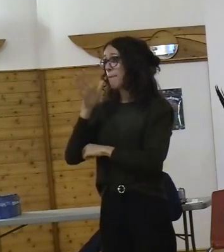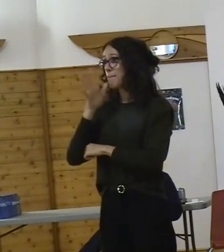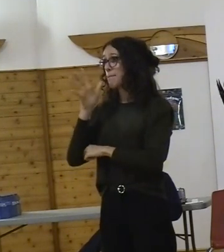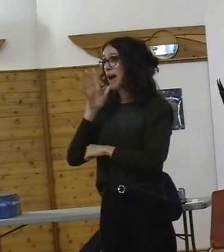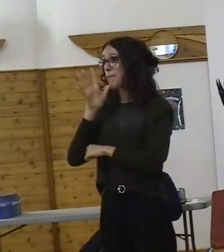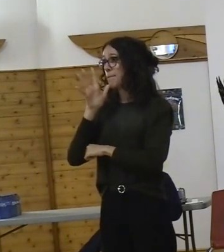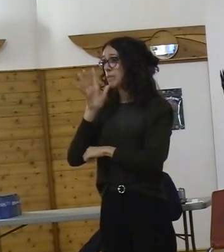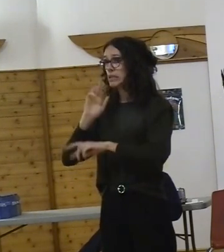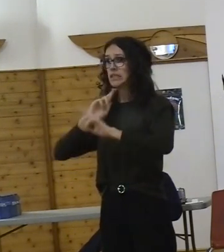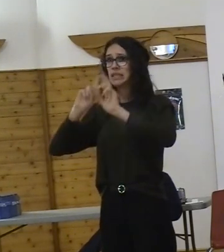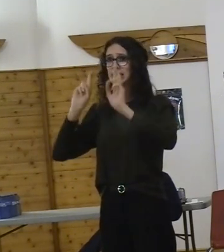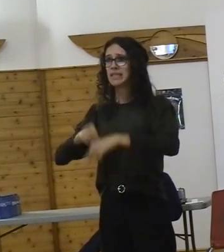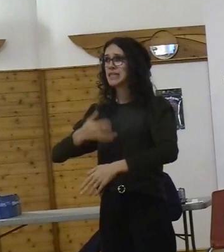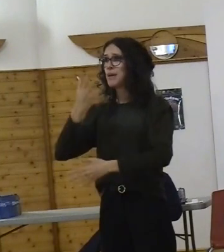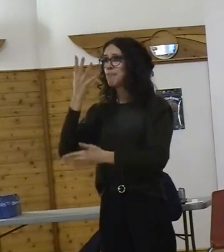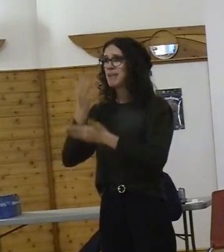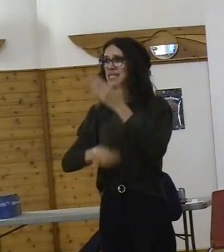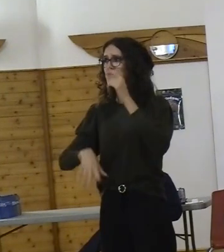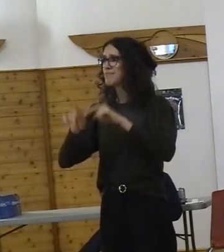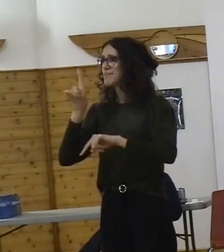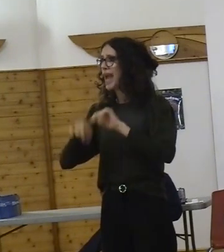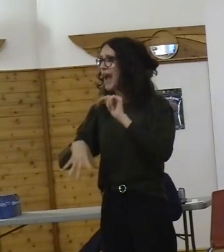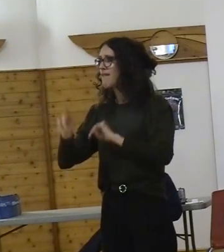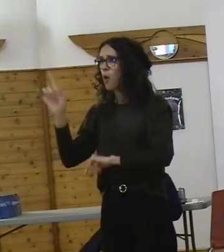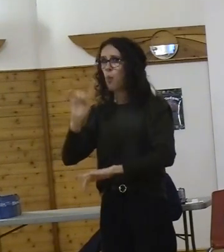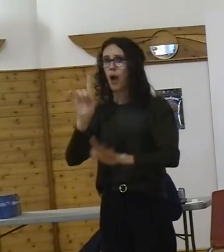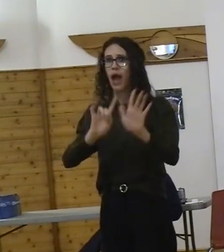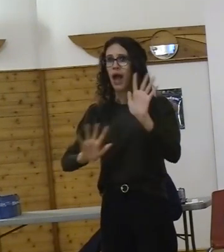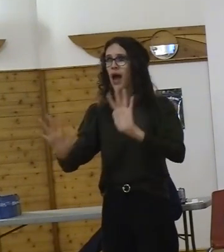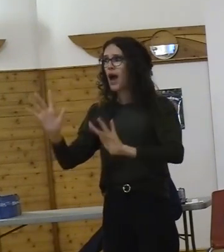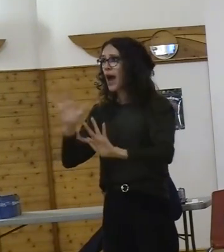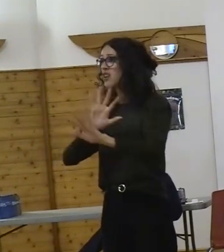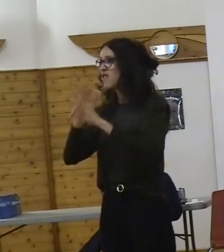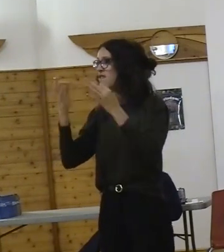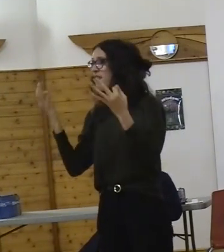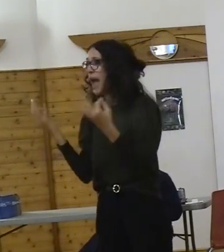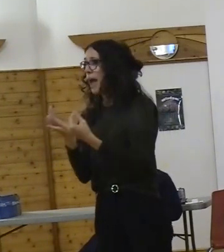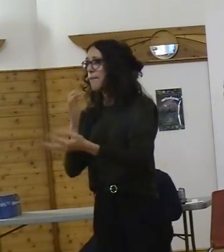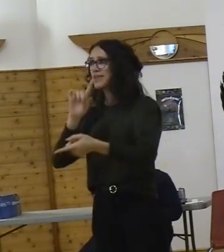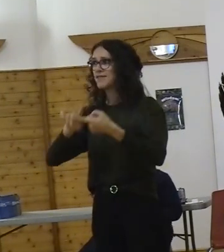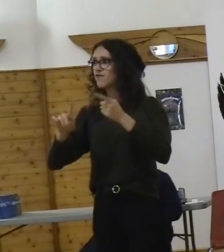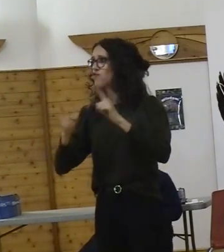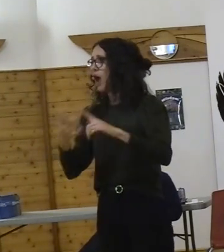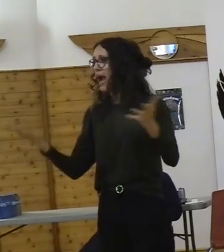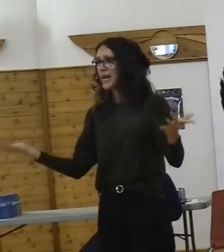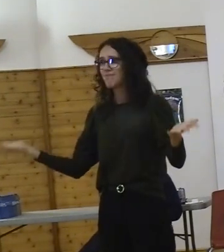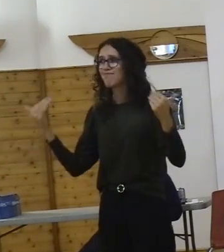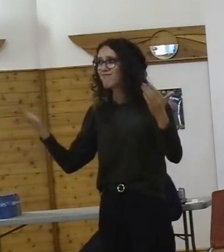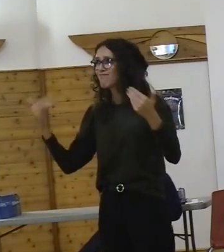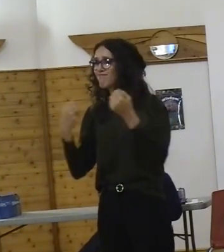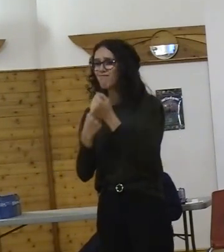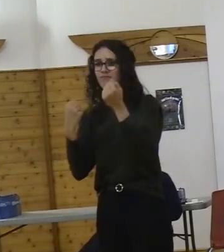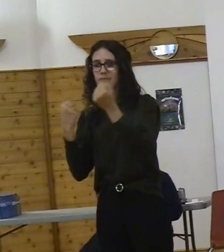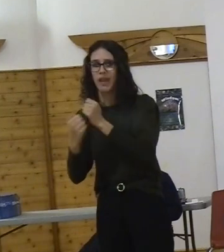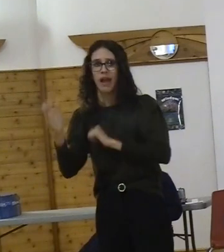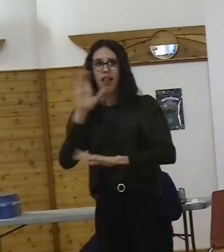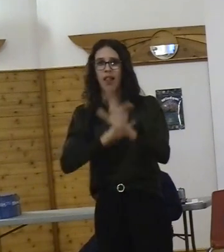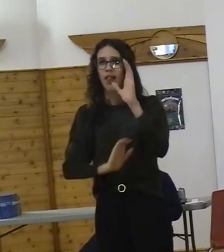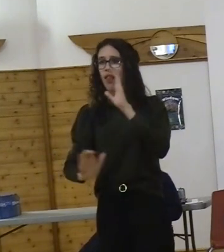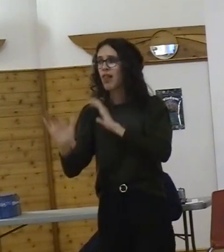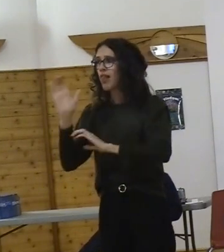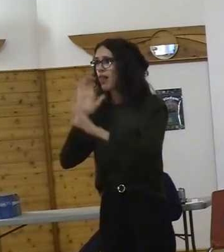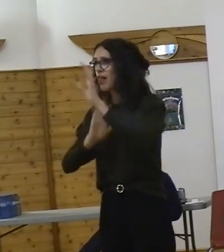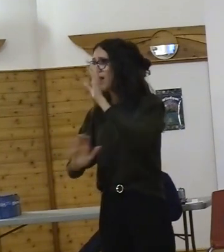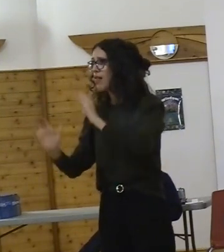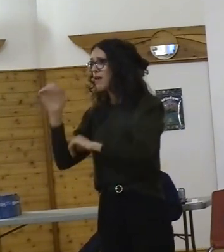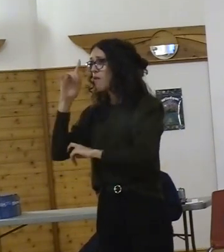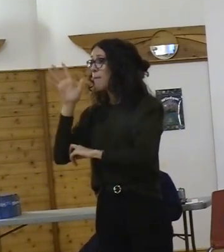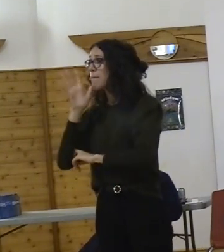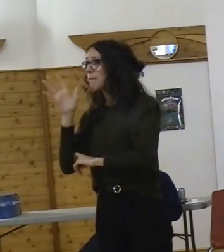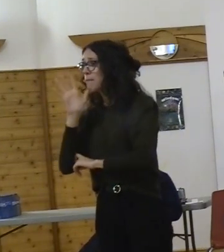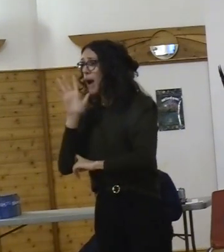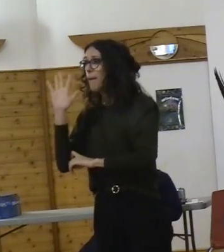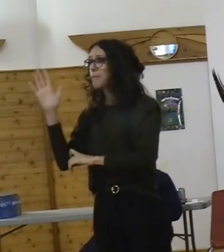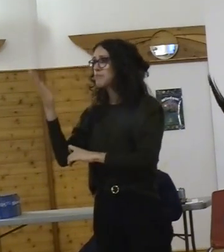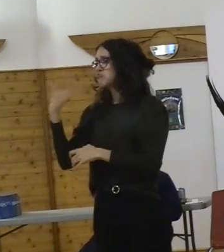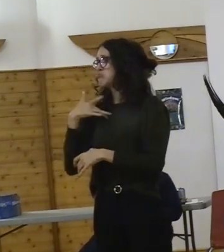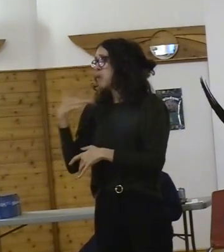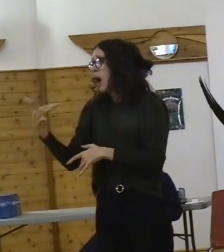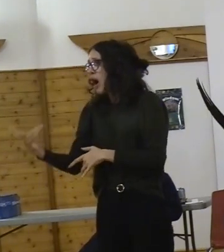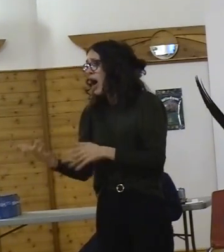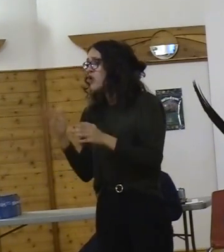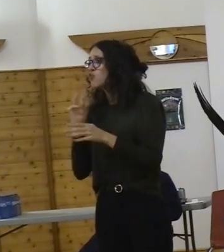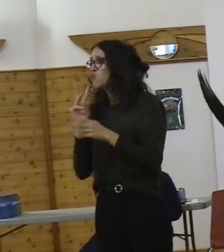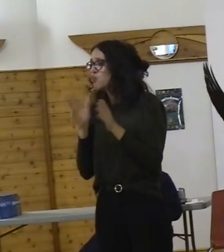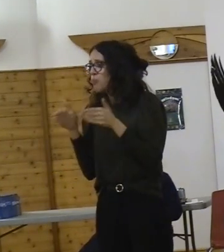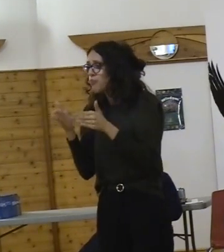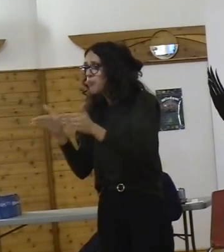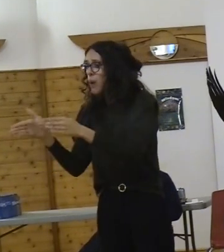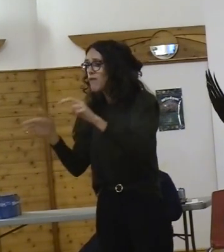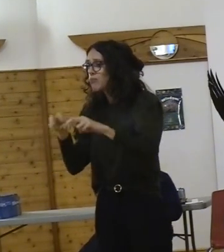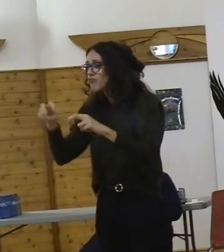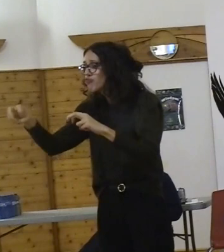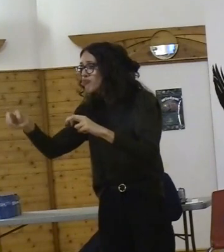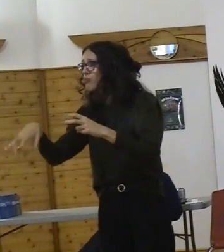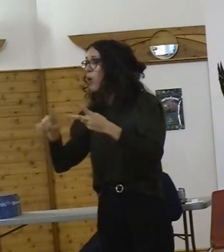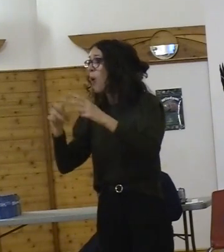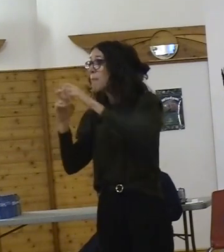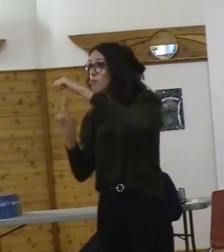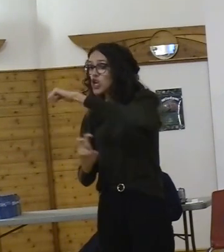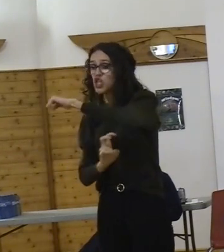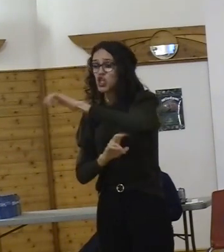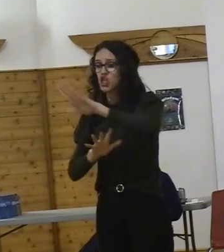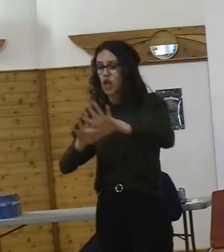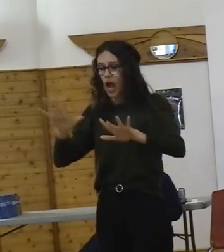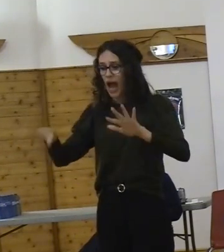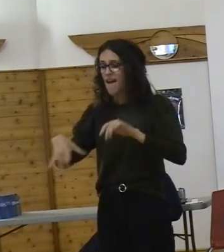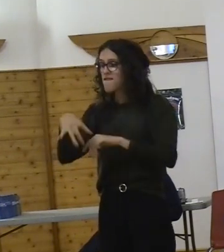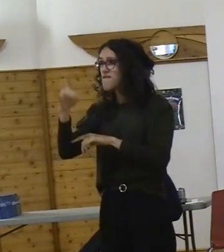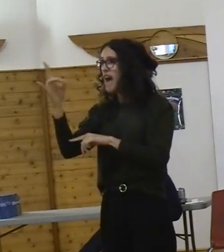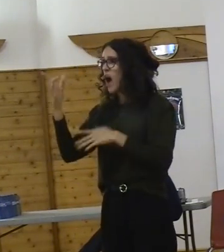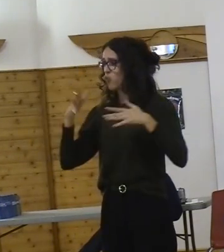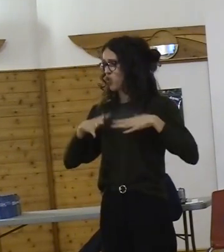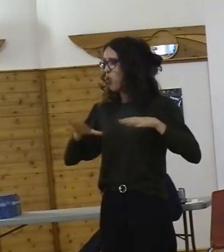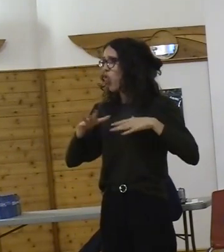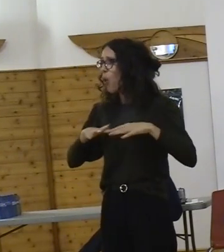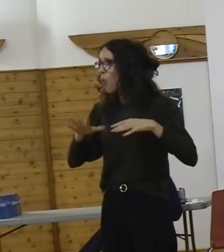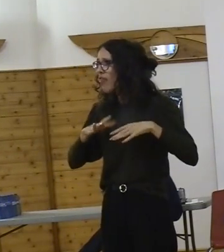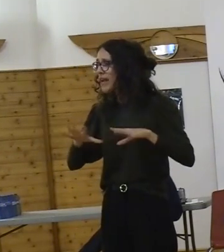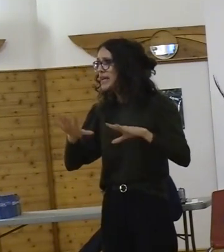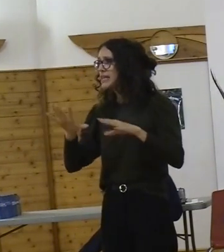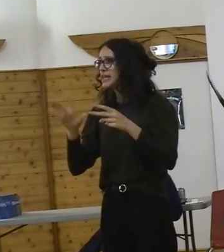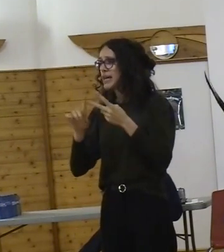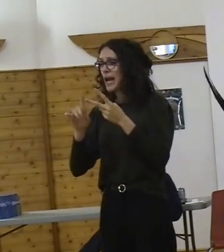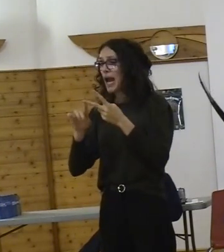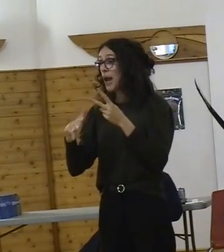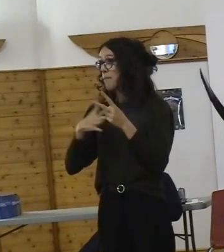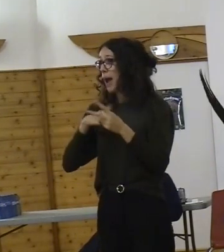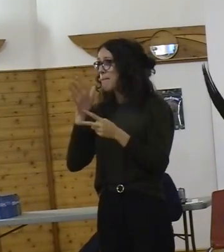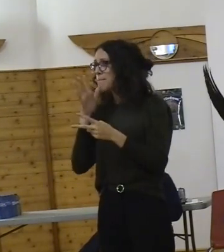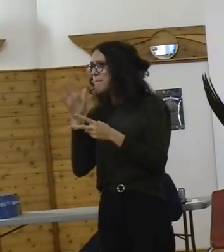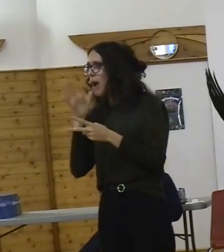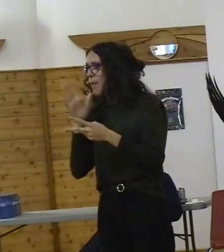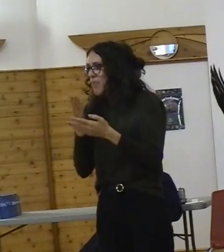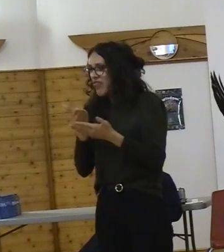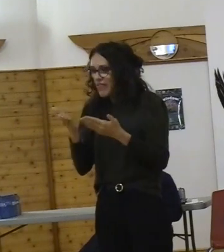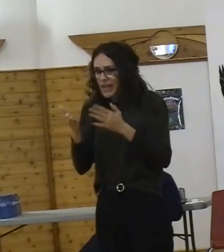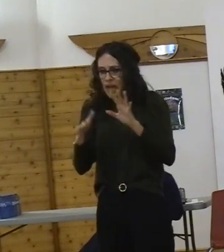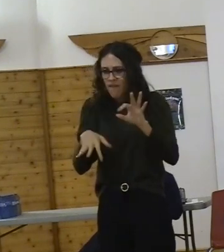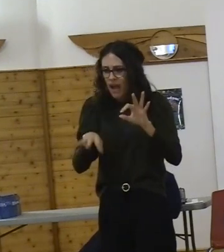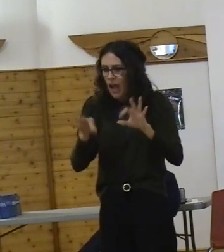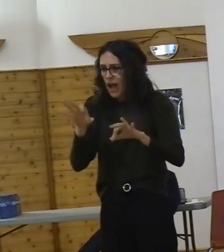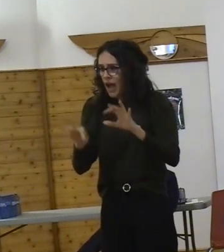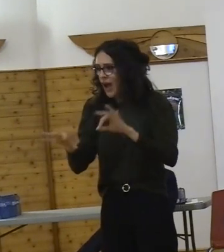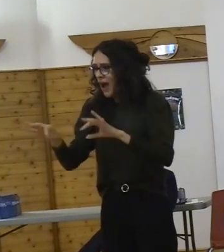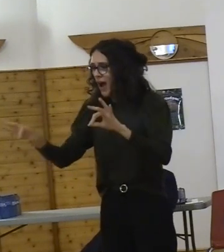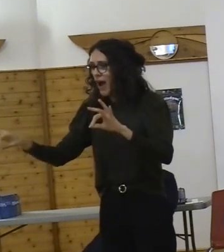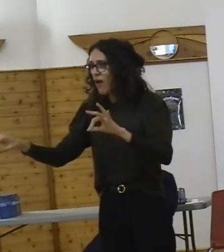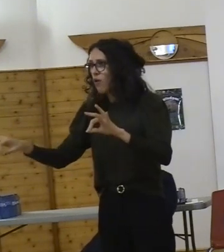My family and I immediately started scoping out the streets for my mother checking out known encampments along the river underneath bridges and all we found was women's clothing and bits and pieces of my mother's personality scattered amongst the people that she loved.